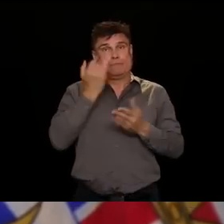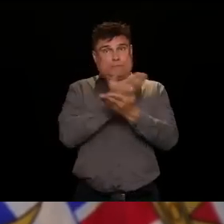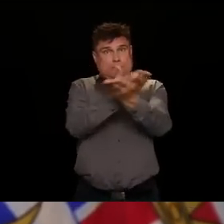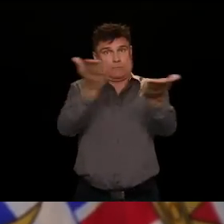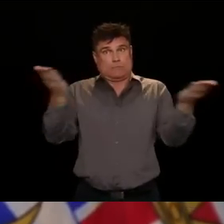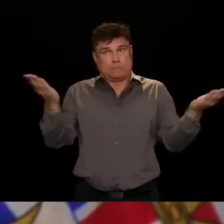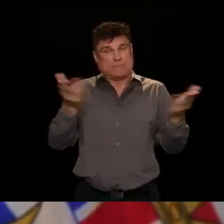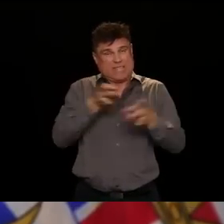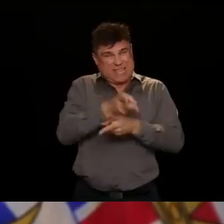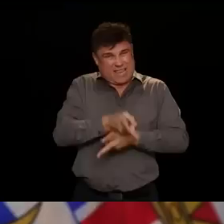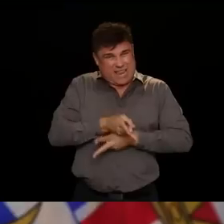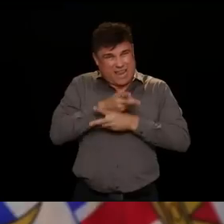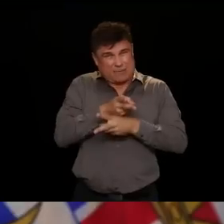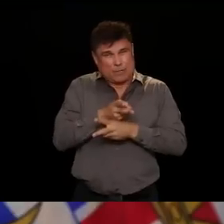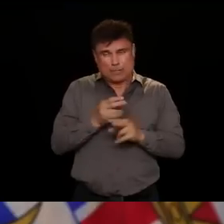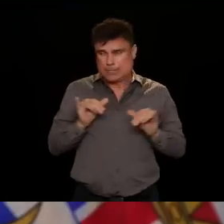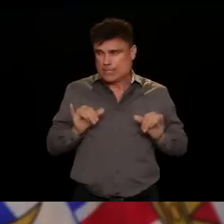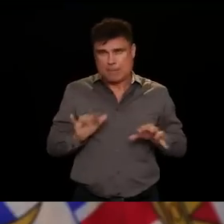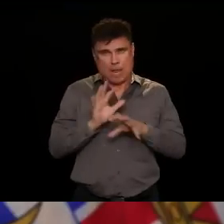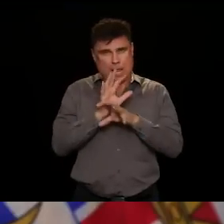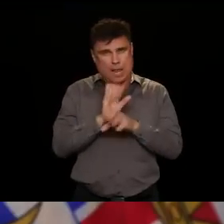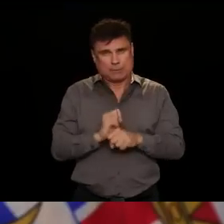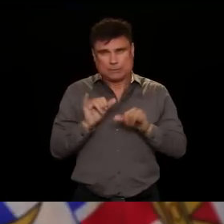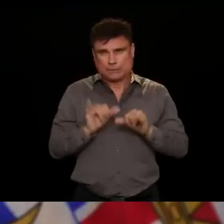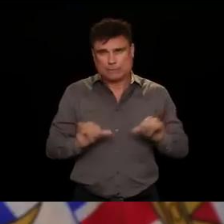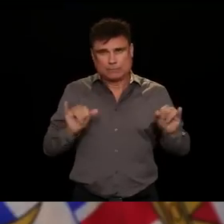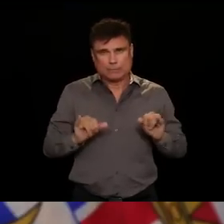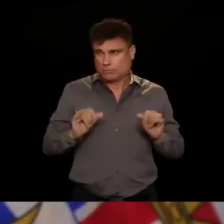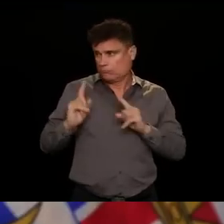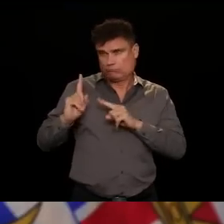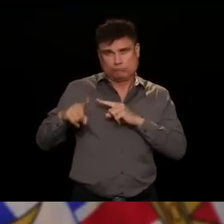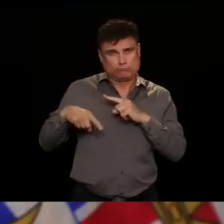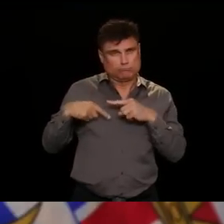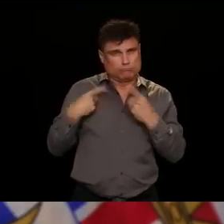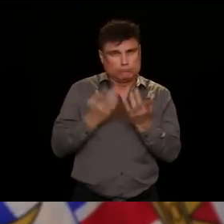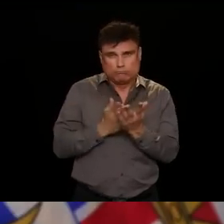more cases but being able to manage them quickly and prevent ongoing transmission